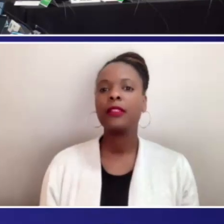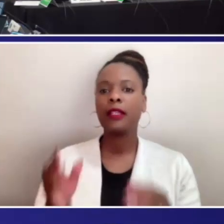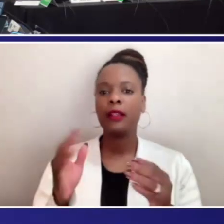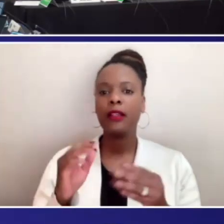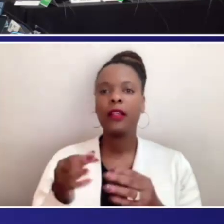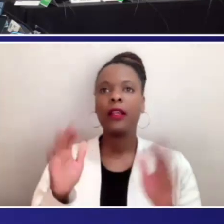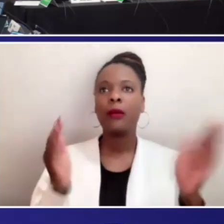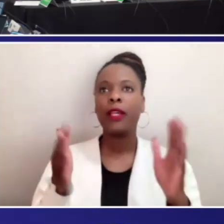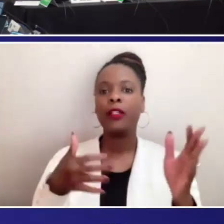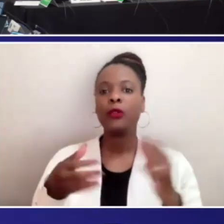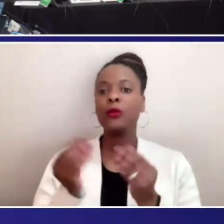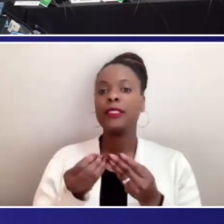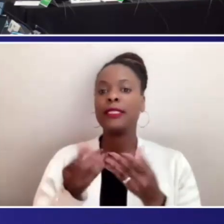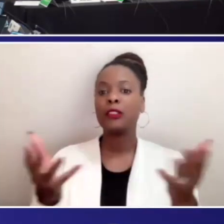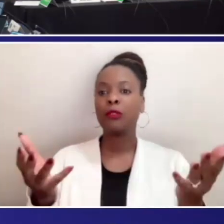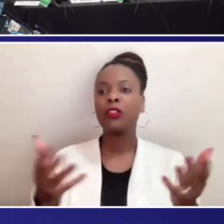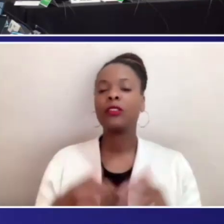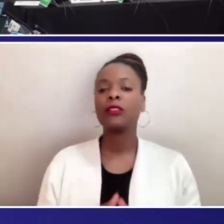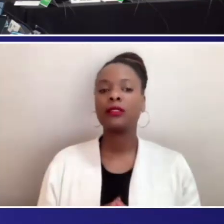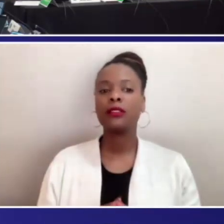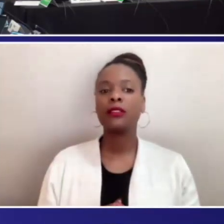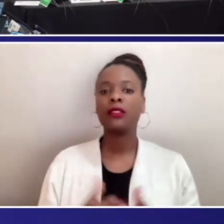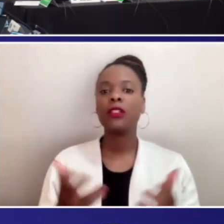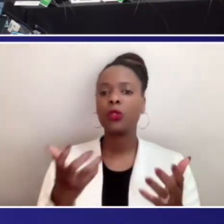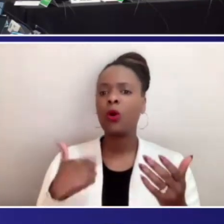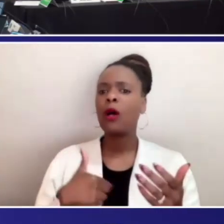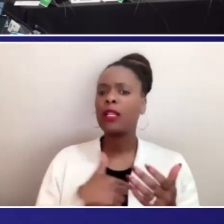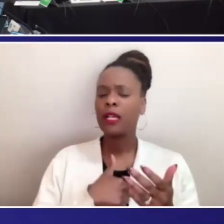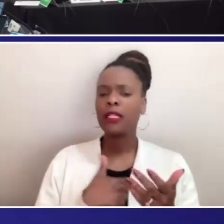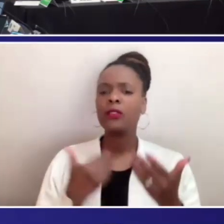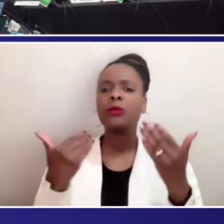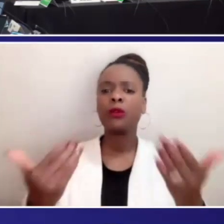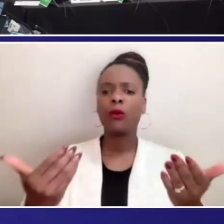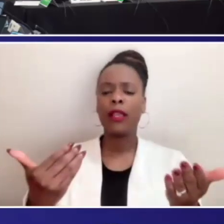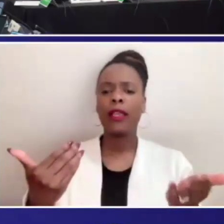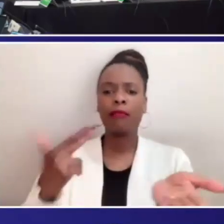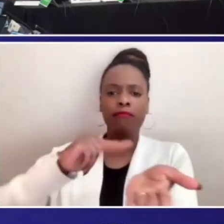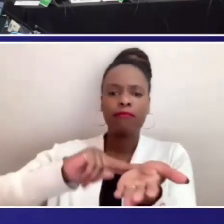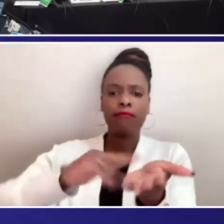So I would just like for us to go forward and do another pulse check on that, Annmarie.